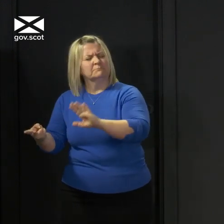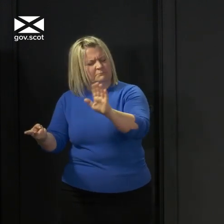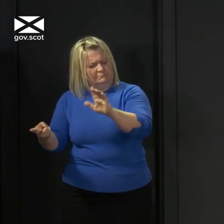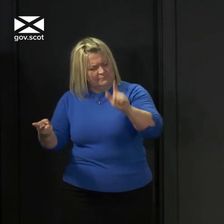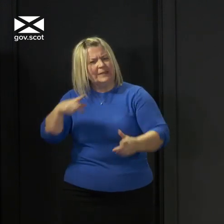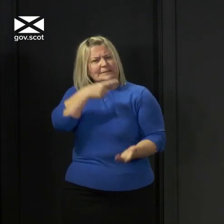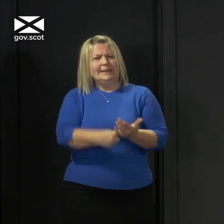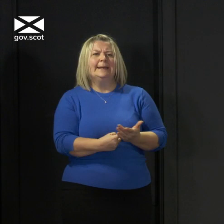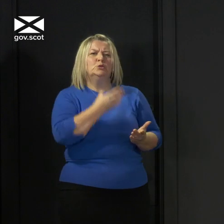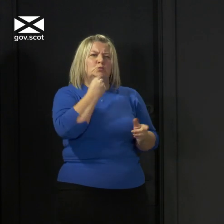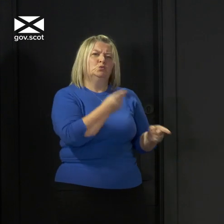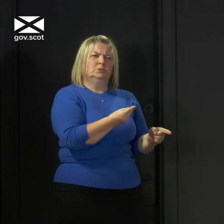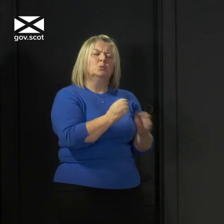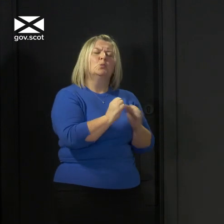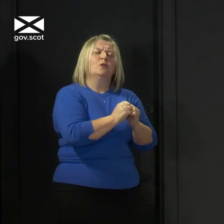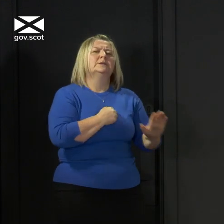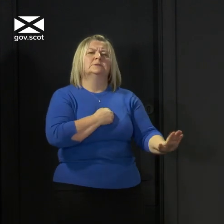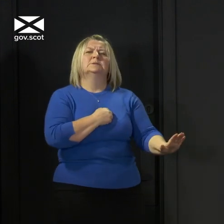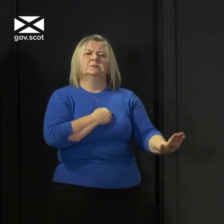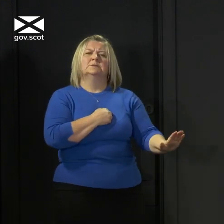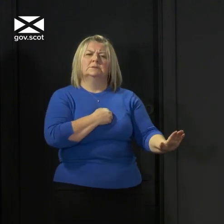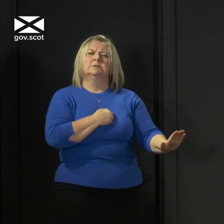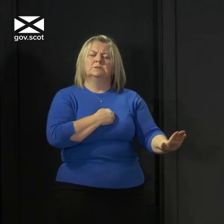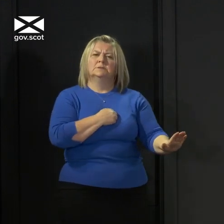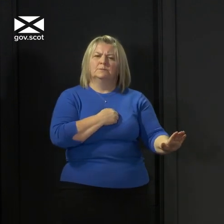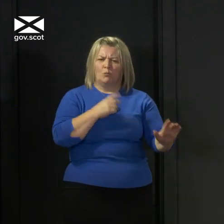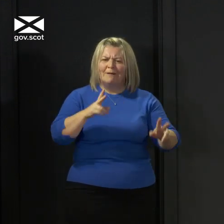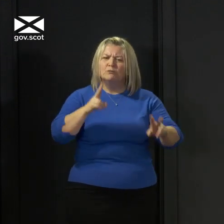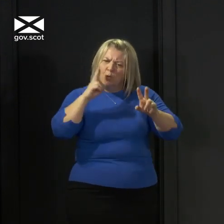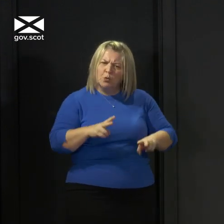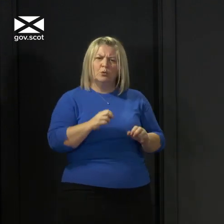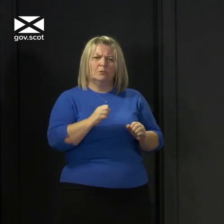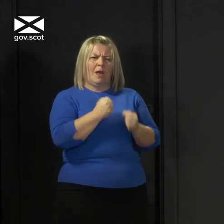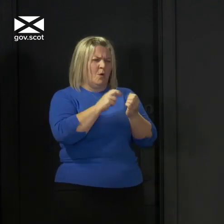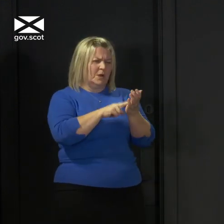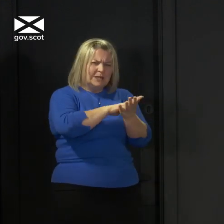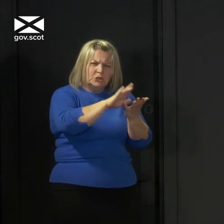service that we might need a looking at all of the the scenarios and options but